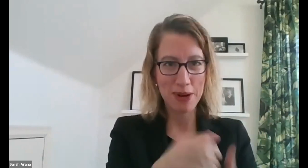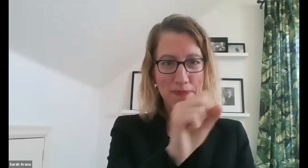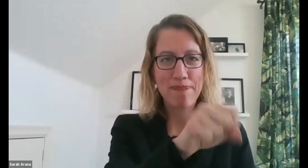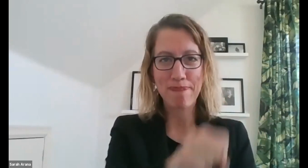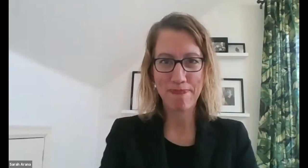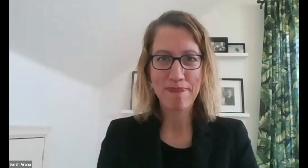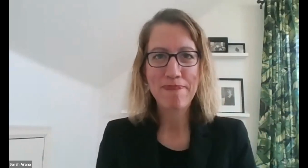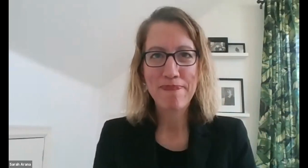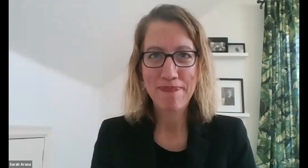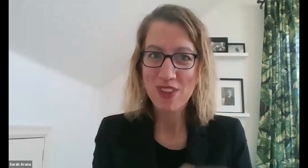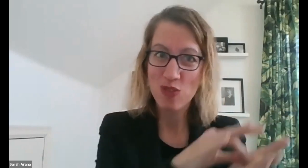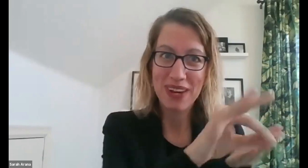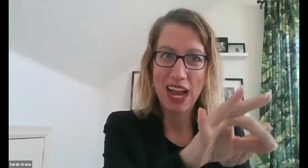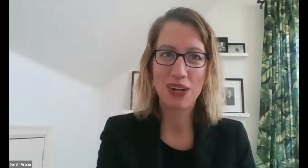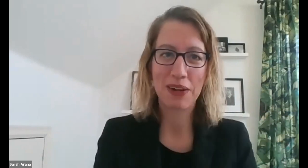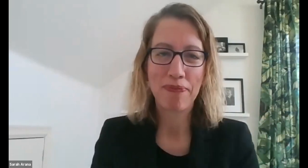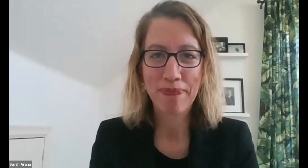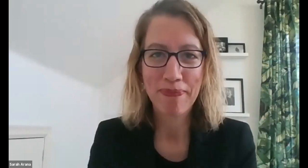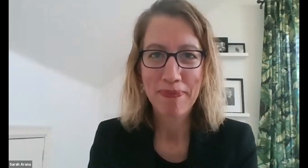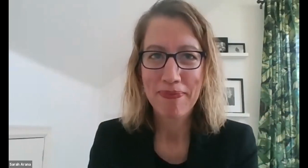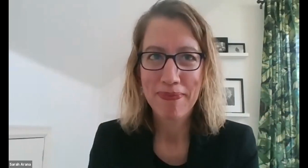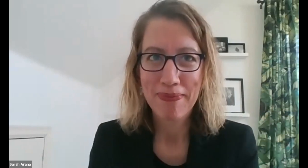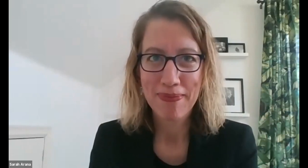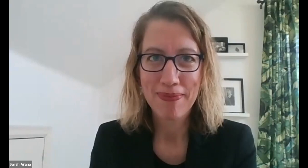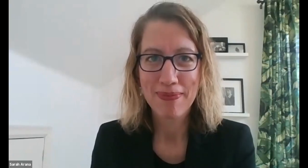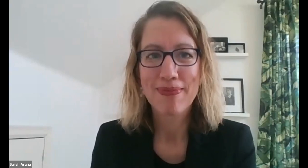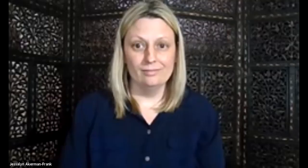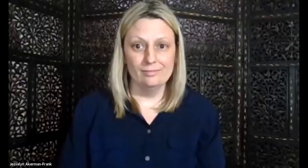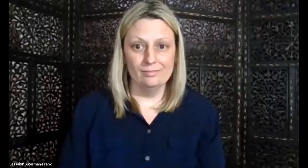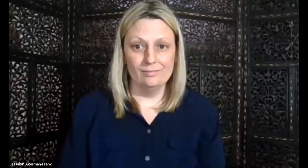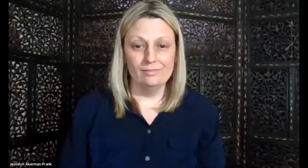Yeah, so if you're in the hospital on April 1st and you have a baby that